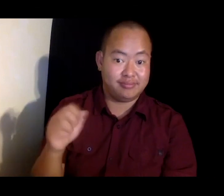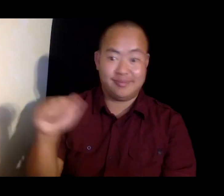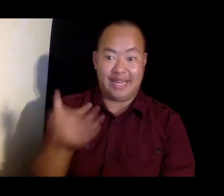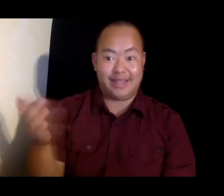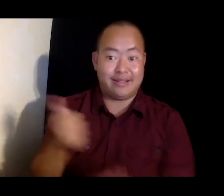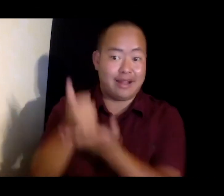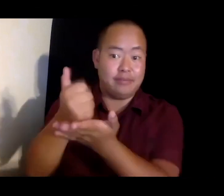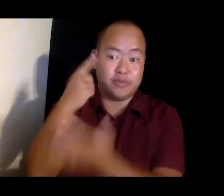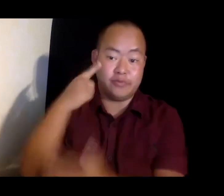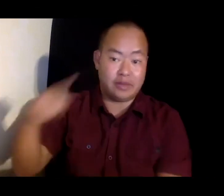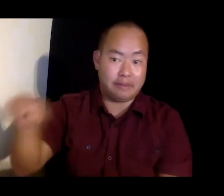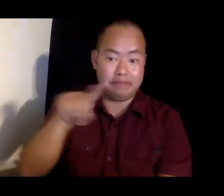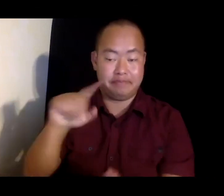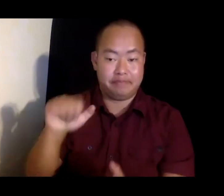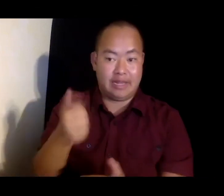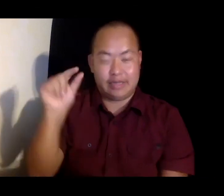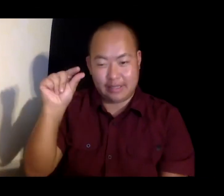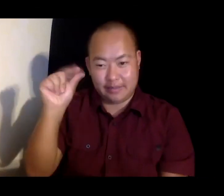(sign language)